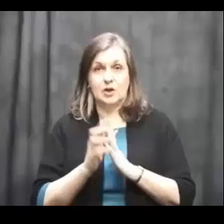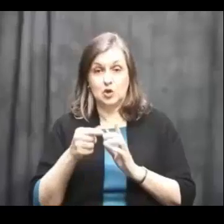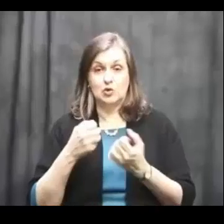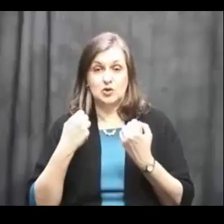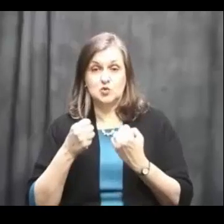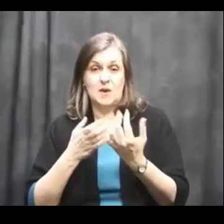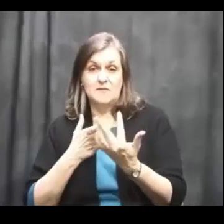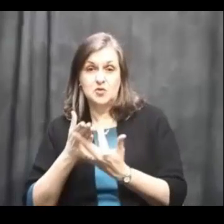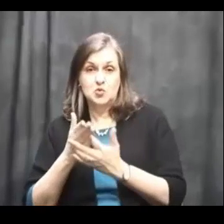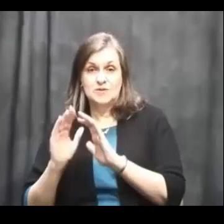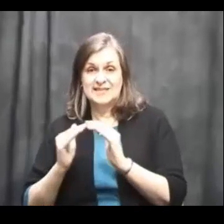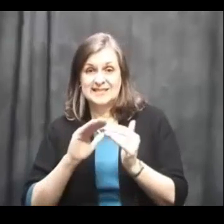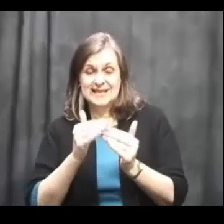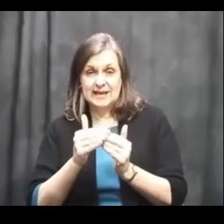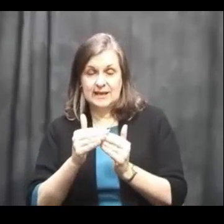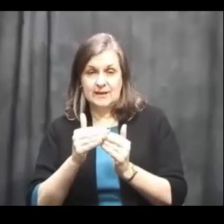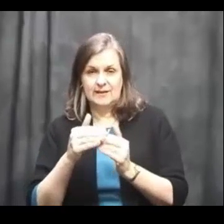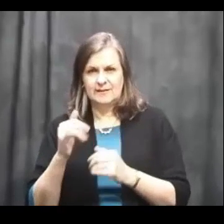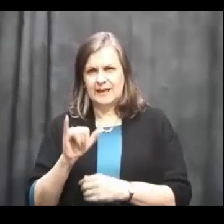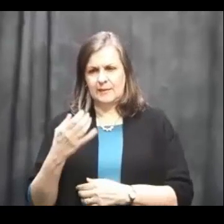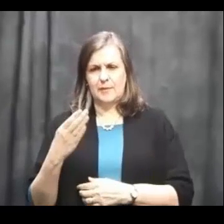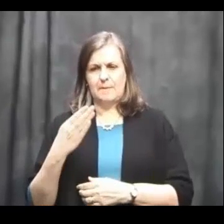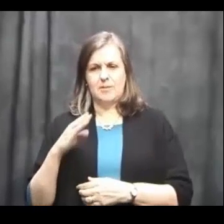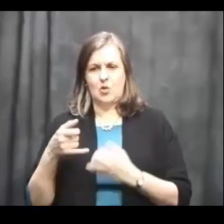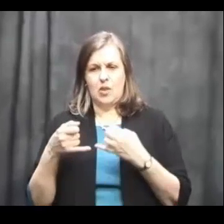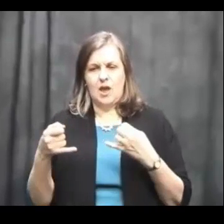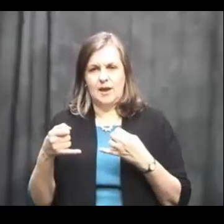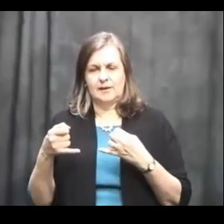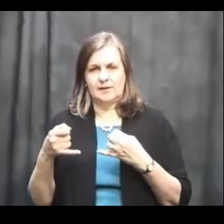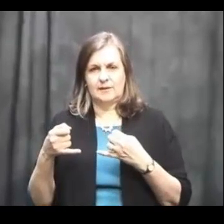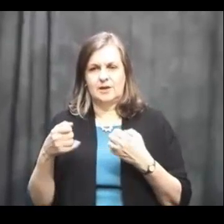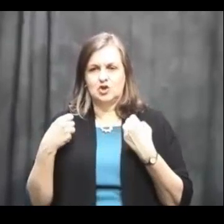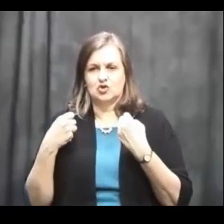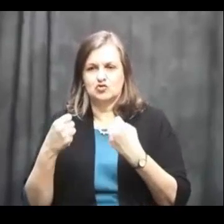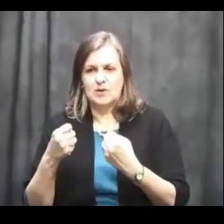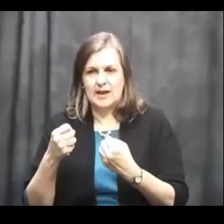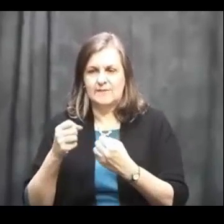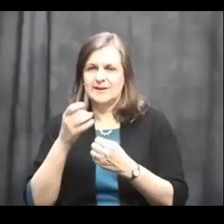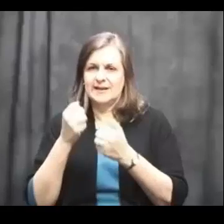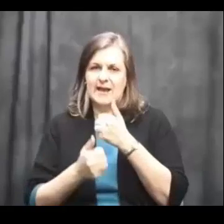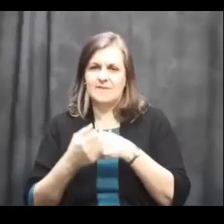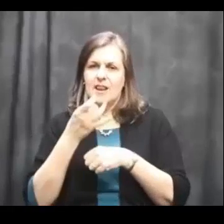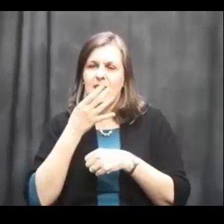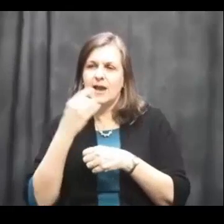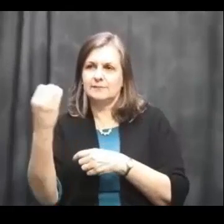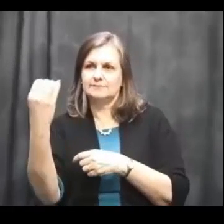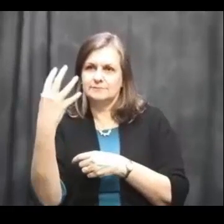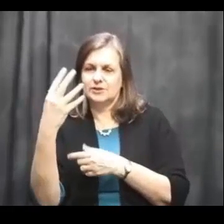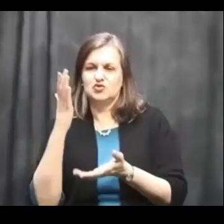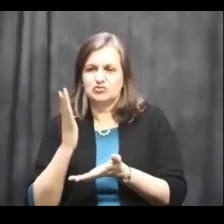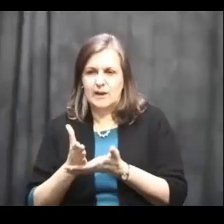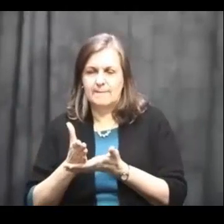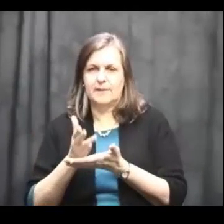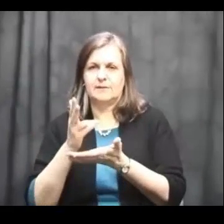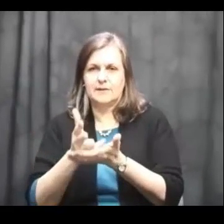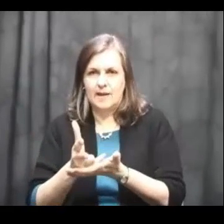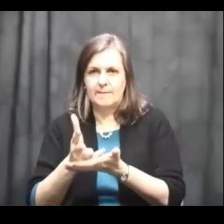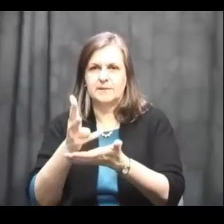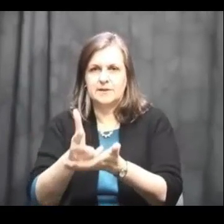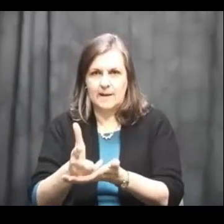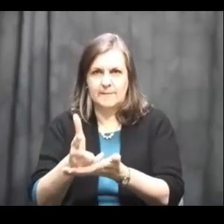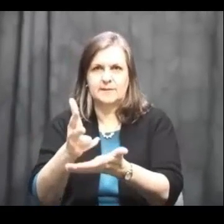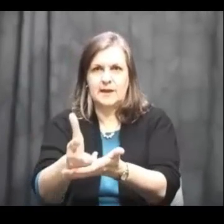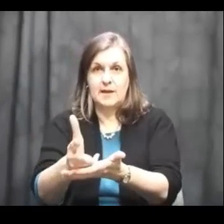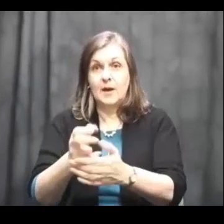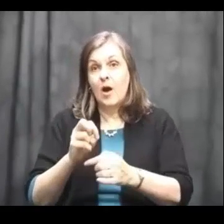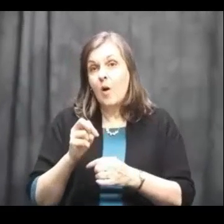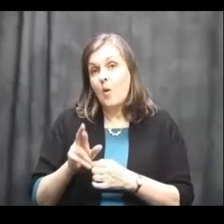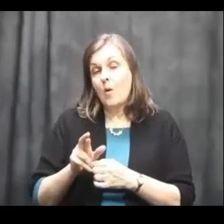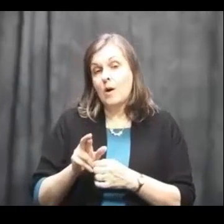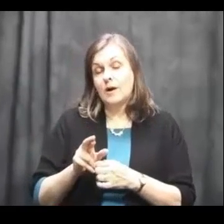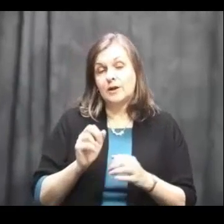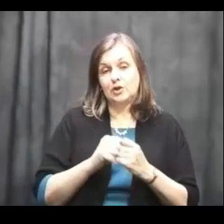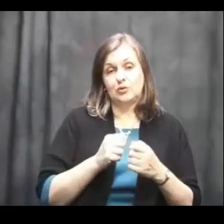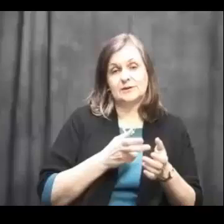you can take the city route or the business route this blue line and stop at every stop light along the way